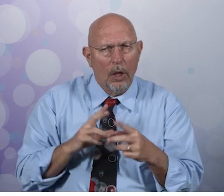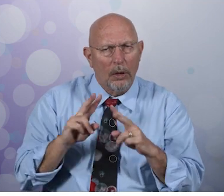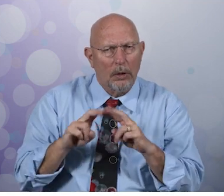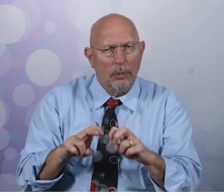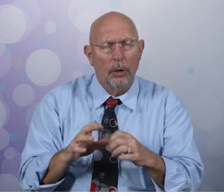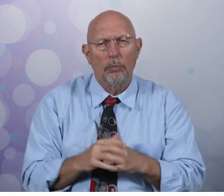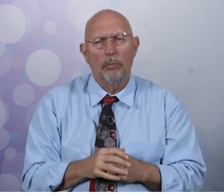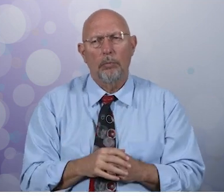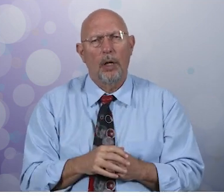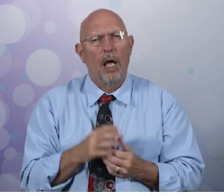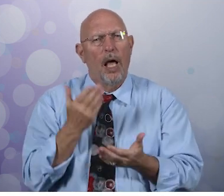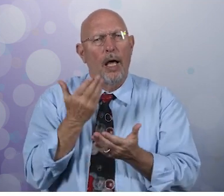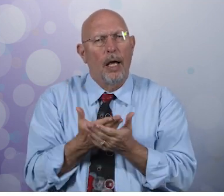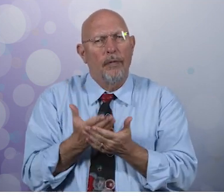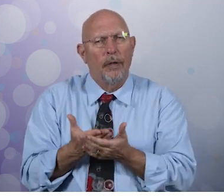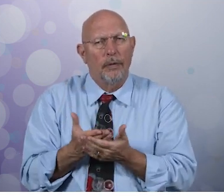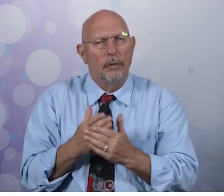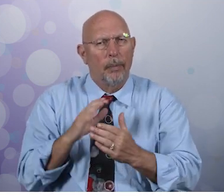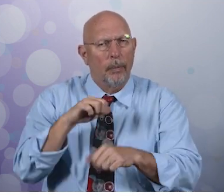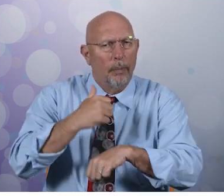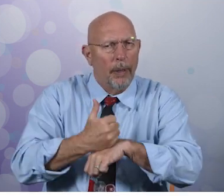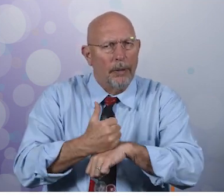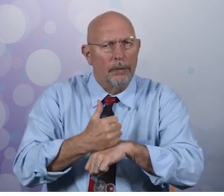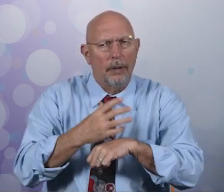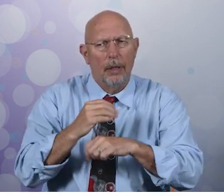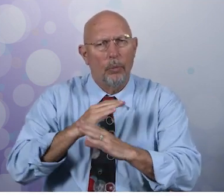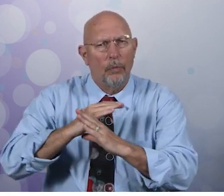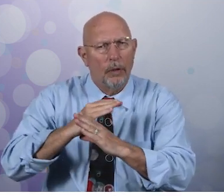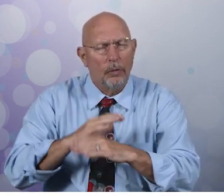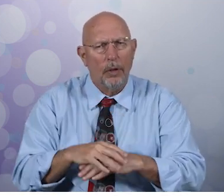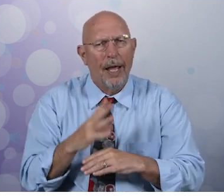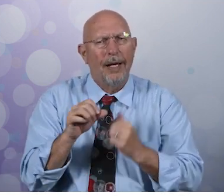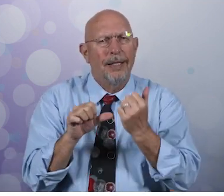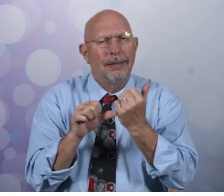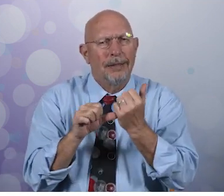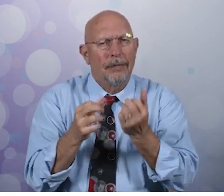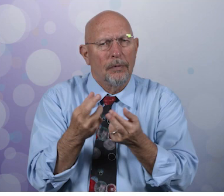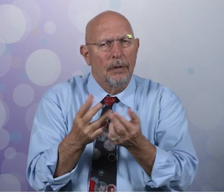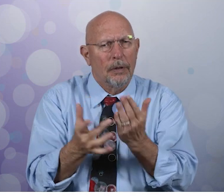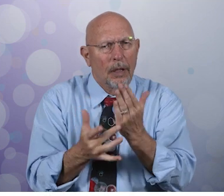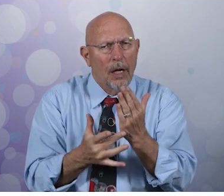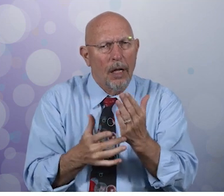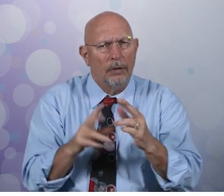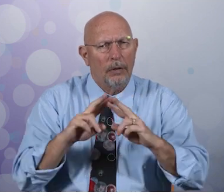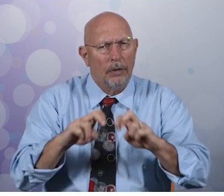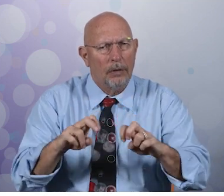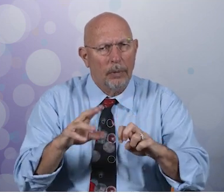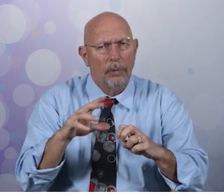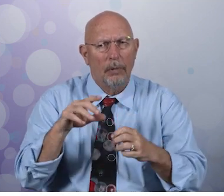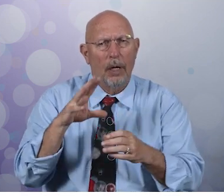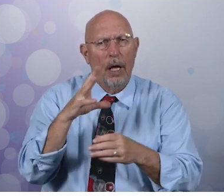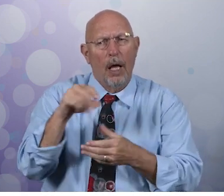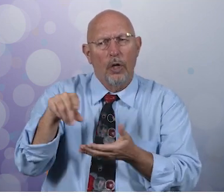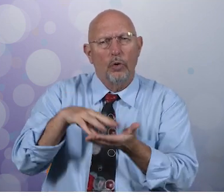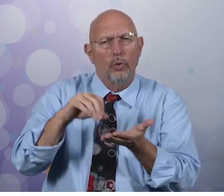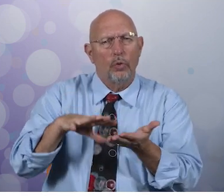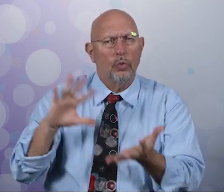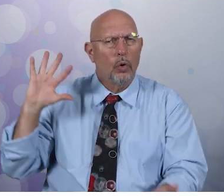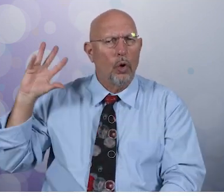evidence-based interventions, and assistive technology assessment, and the student's cumulative folder